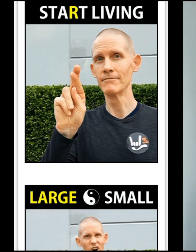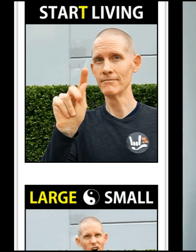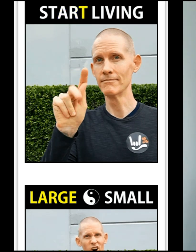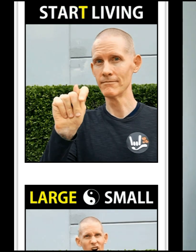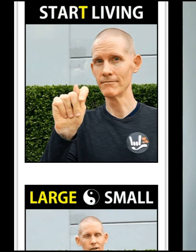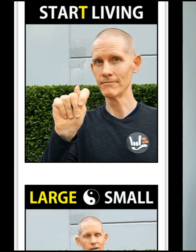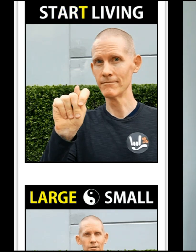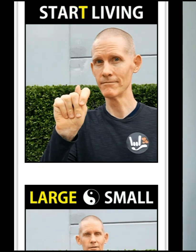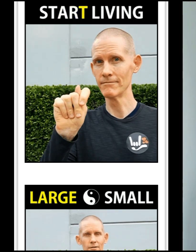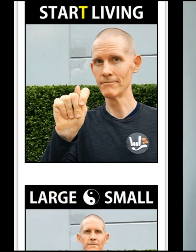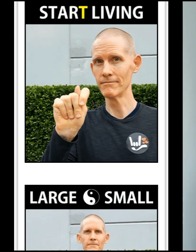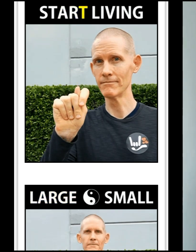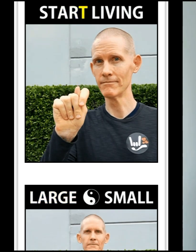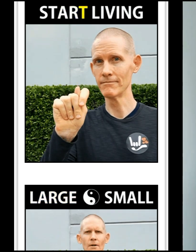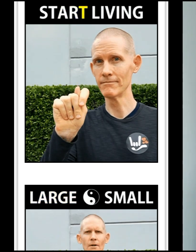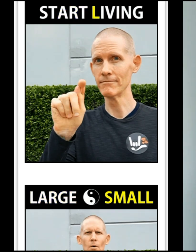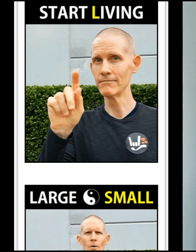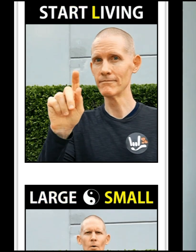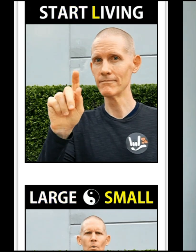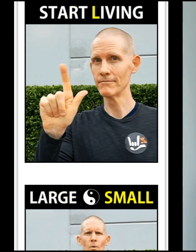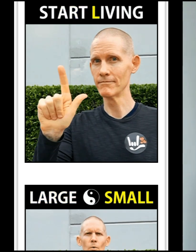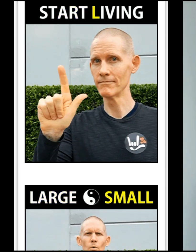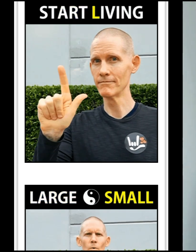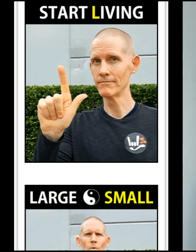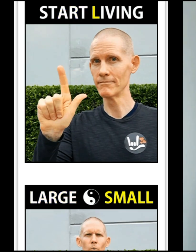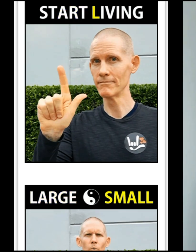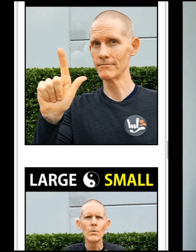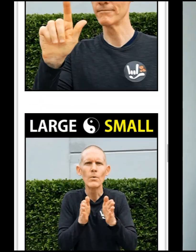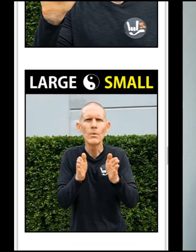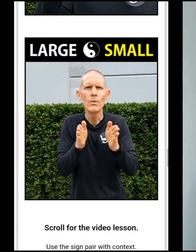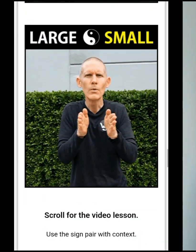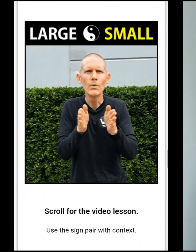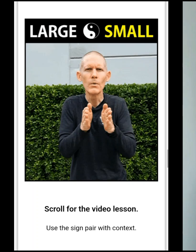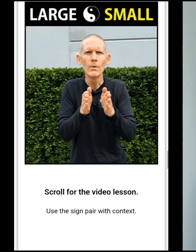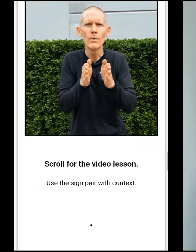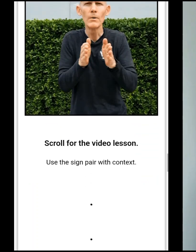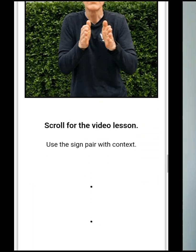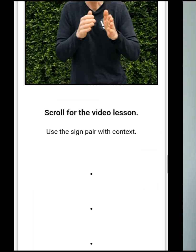so that in the future, we can do it even easier uh-huh so, let's scroll down